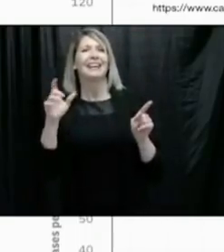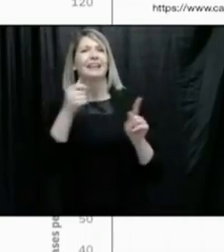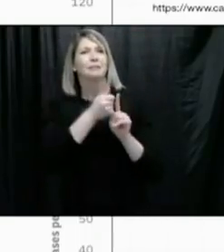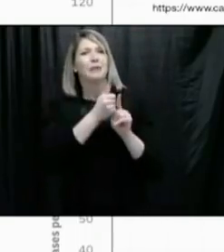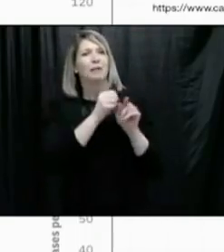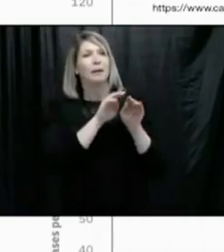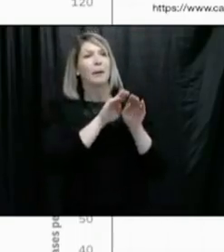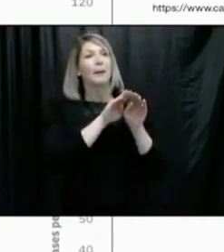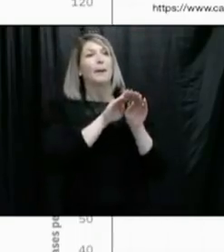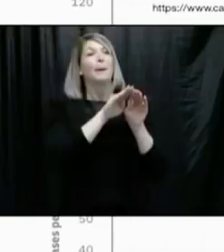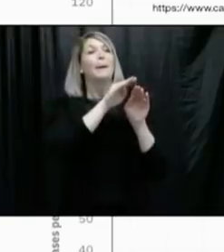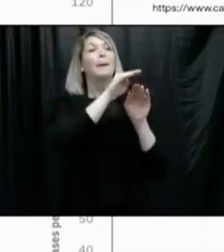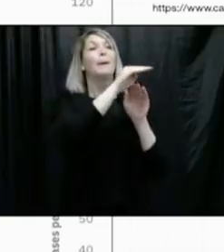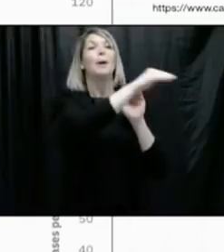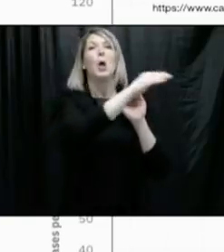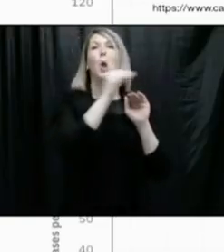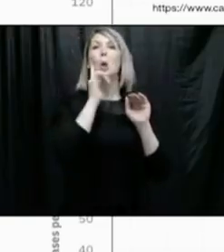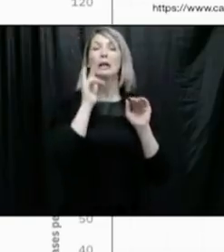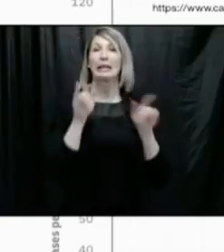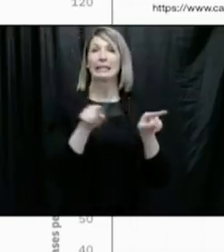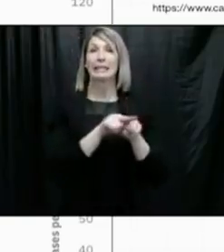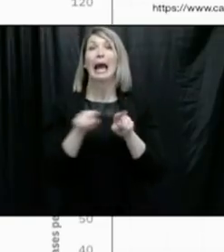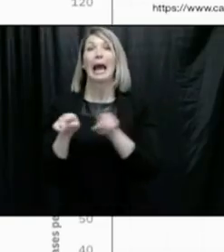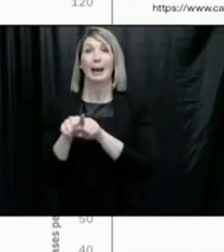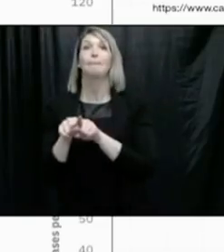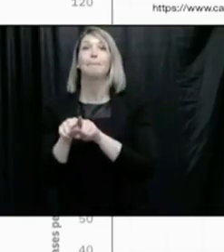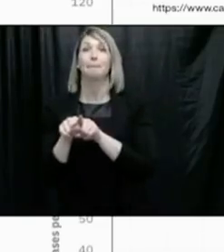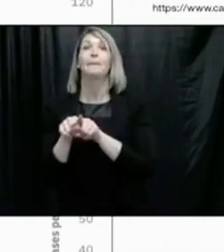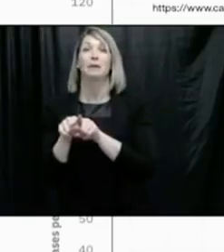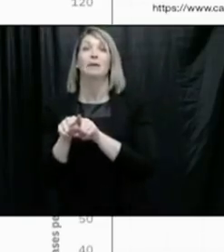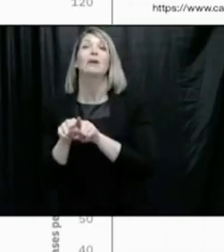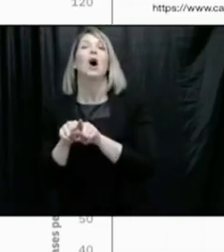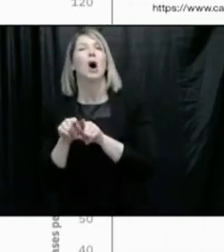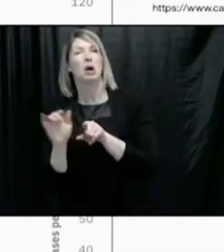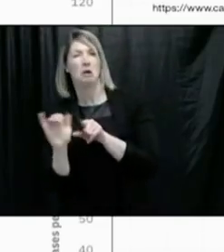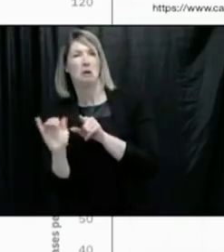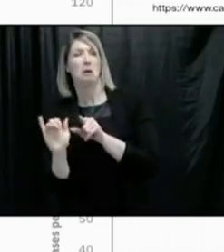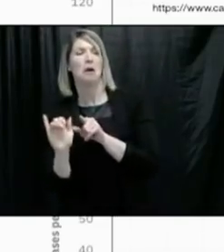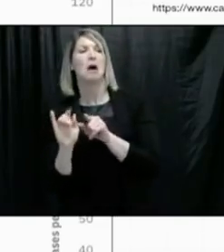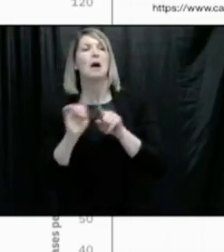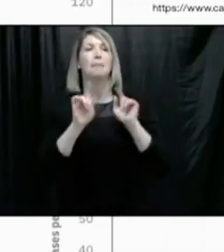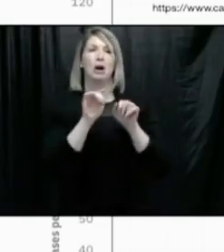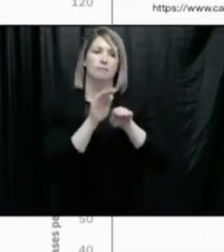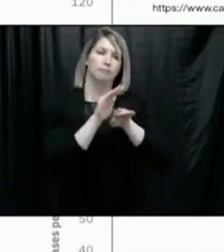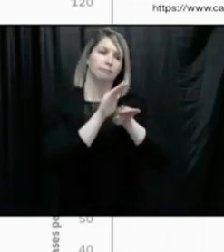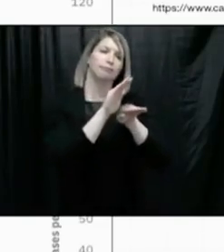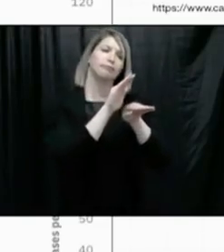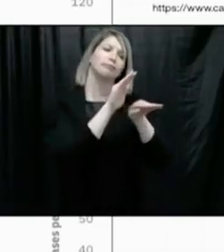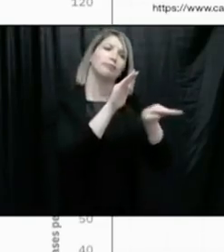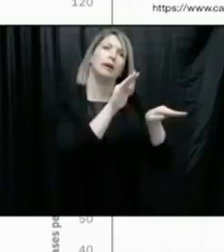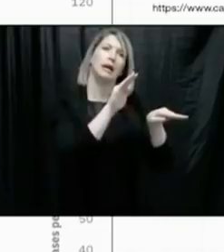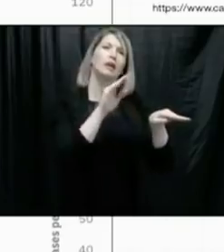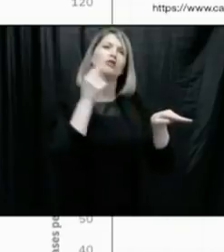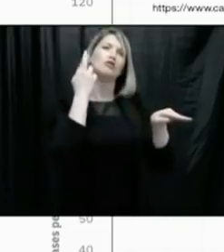MUCH HAS BEEN TALKED ABOUT WITH B.C. THEY FLATTENED THEIR CURVE. IT DOESN'T LOOK THAT MUCH DIFFERENT.